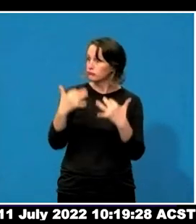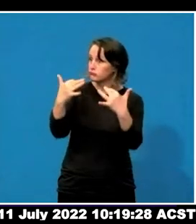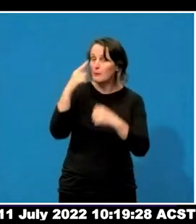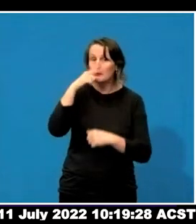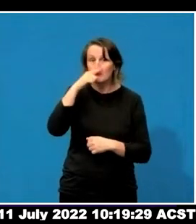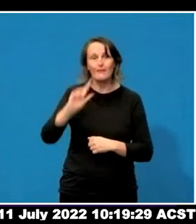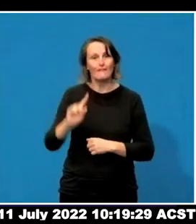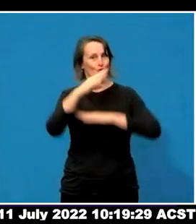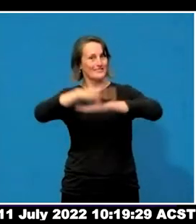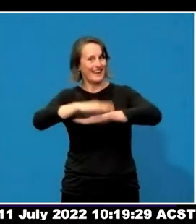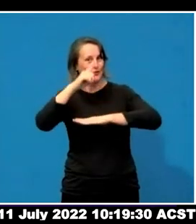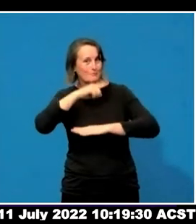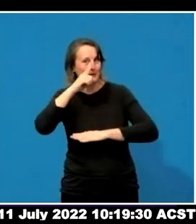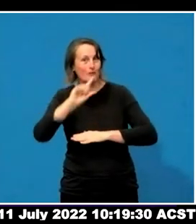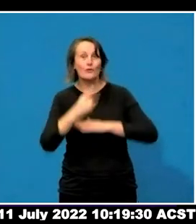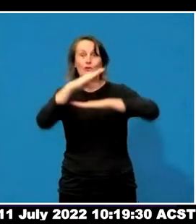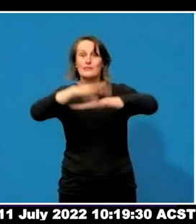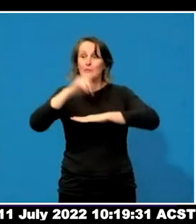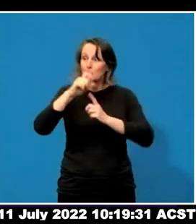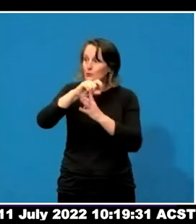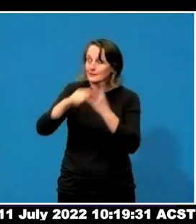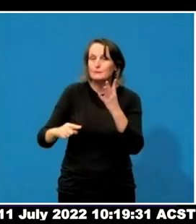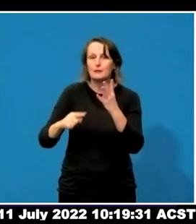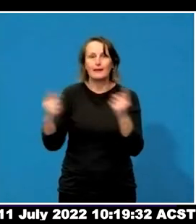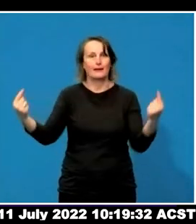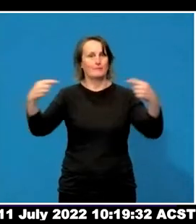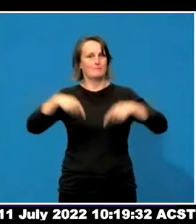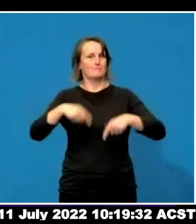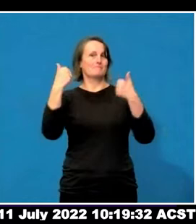people and First Nations people with disability - can actually be present in the